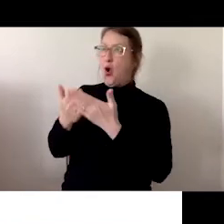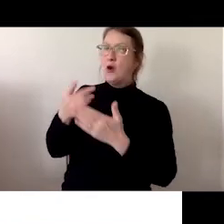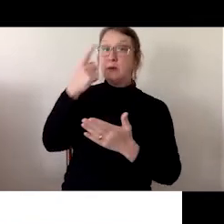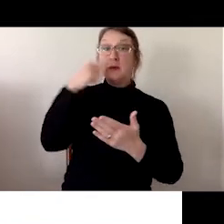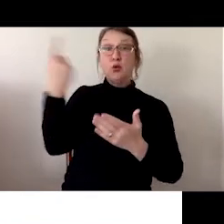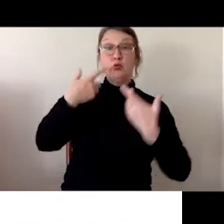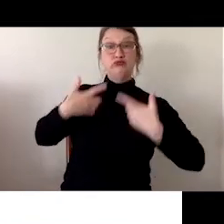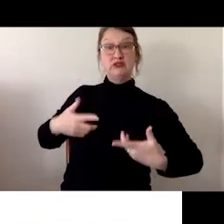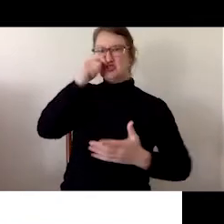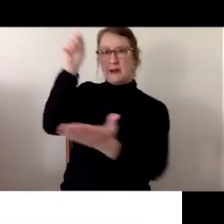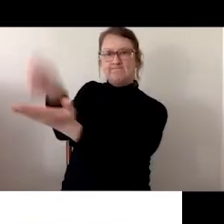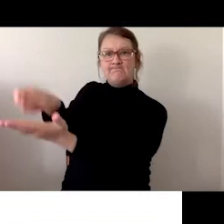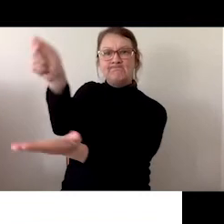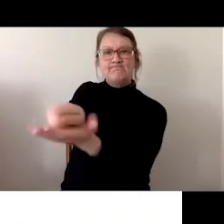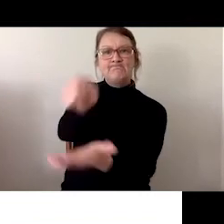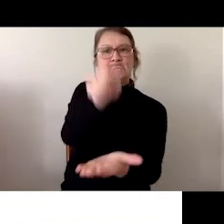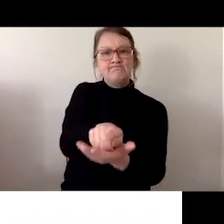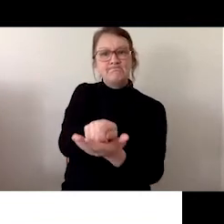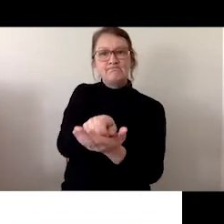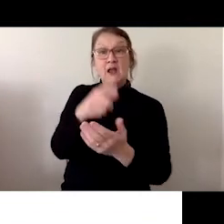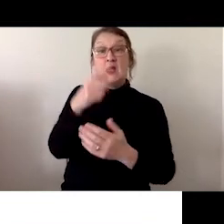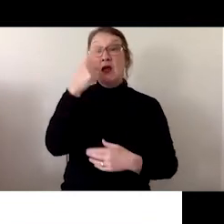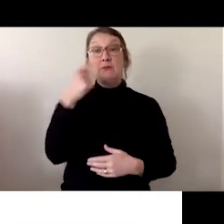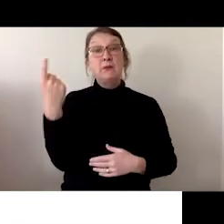Community is struggling at the moment, and you would know this. If you do receive community support,